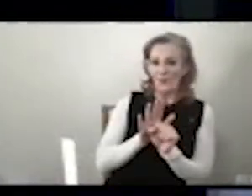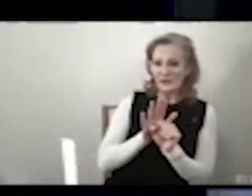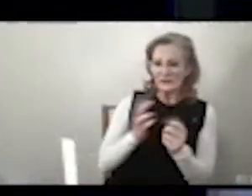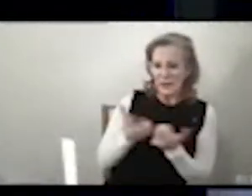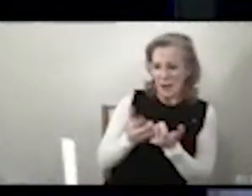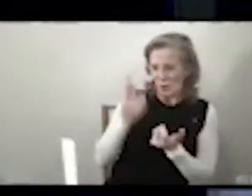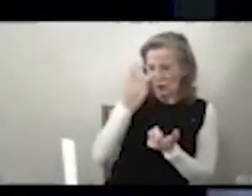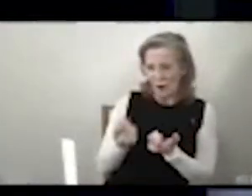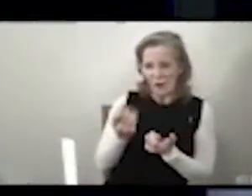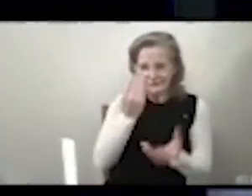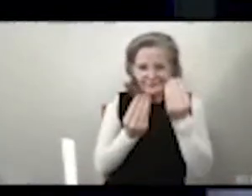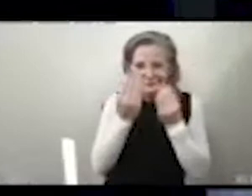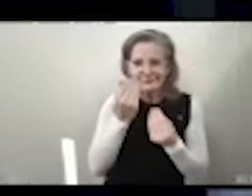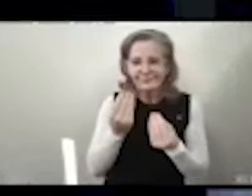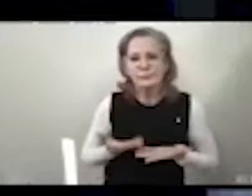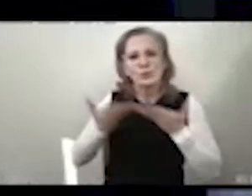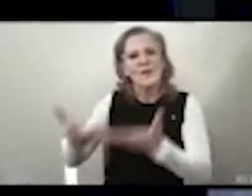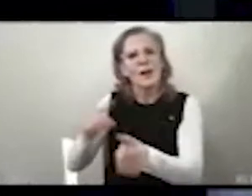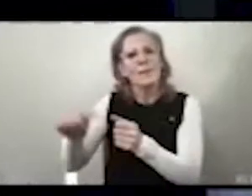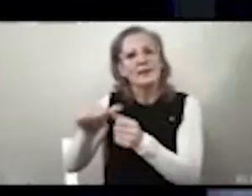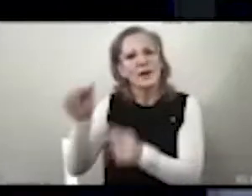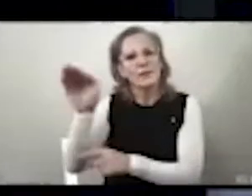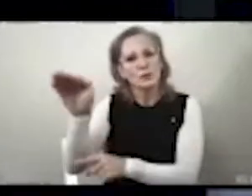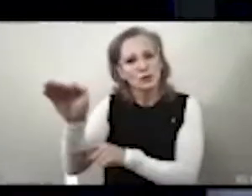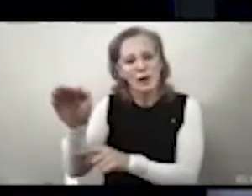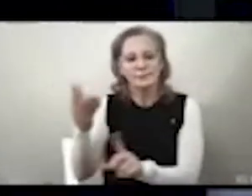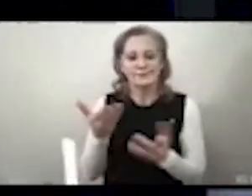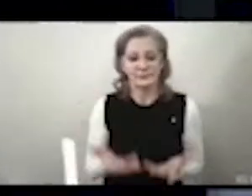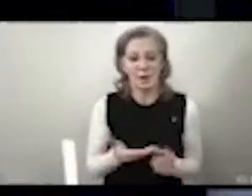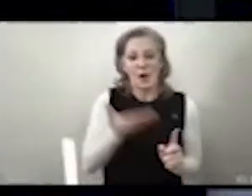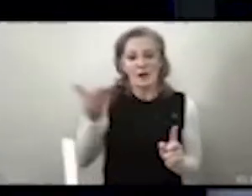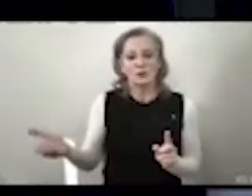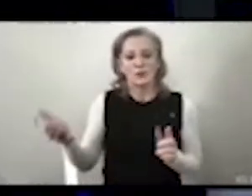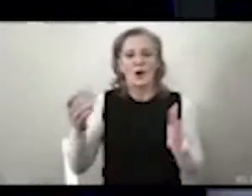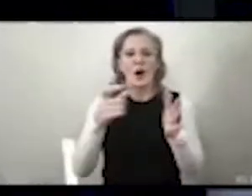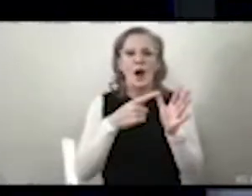And I'm now going to hand over to Professor Dame Anne Glover, Chair of the Commission, to talk through some of the main findings.